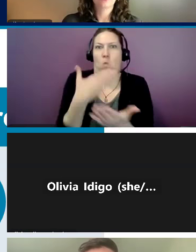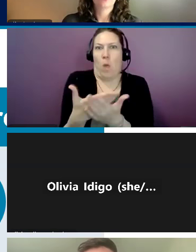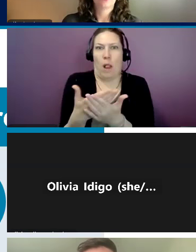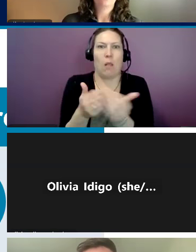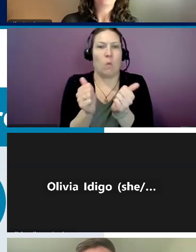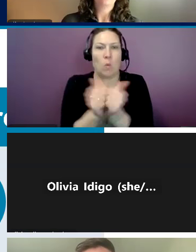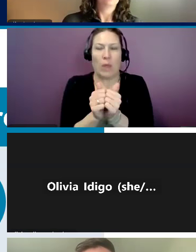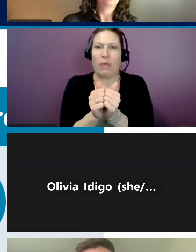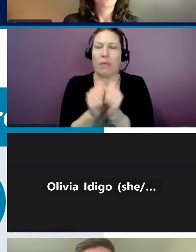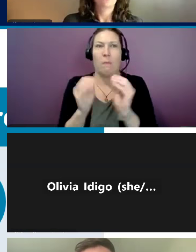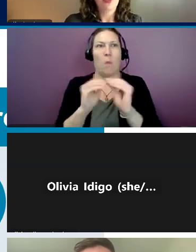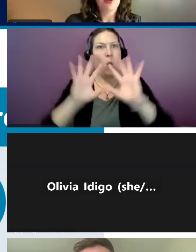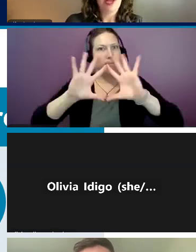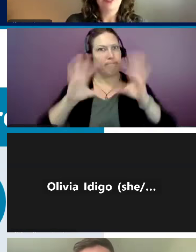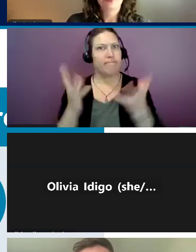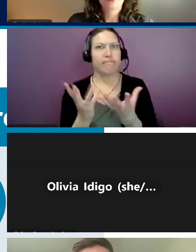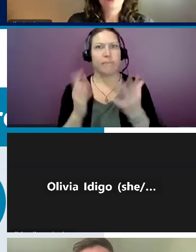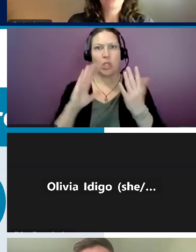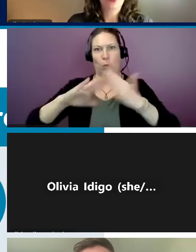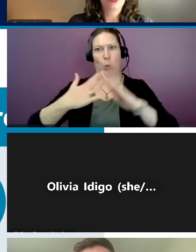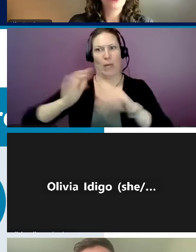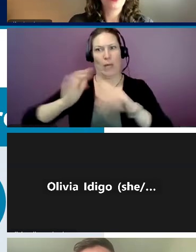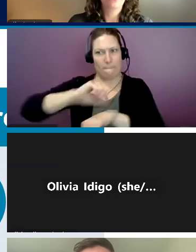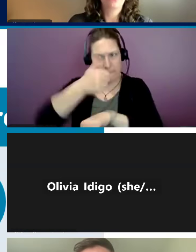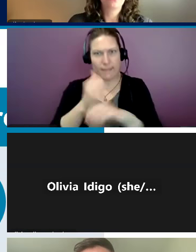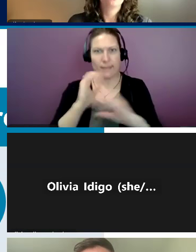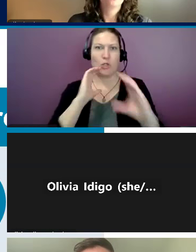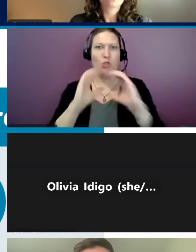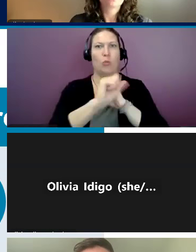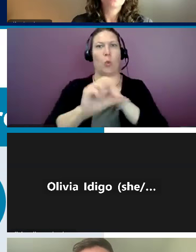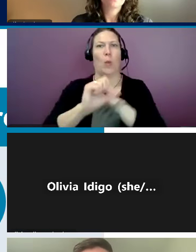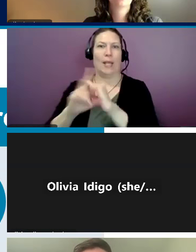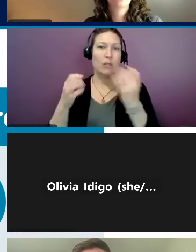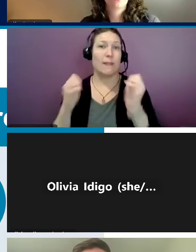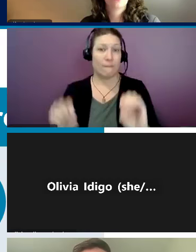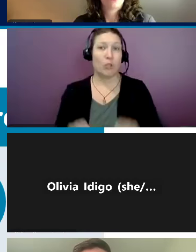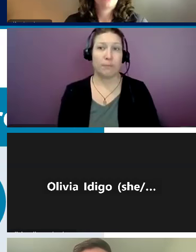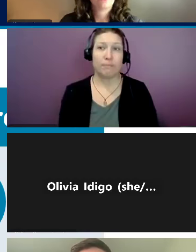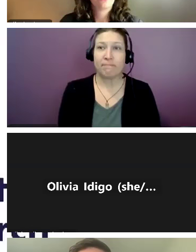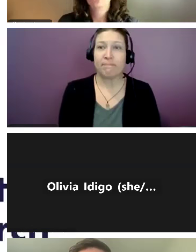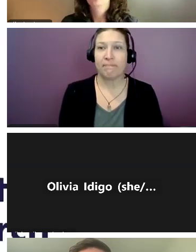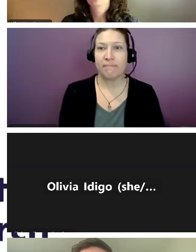to a more holistic, community-based communications effort.